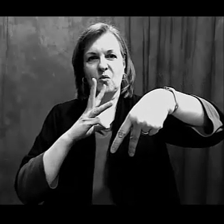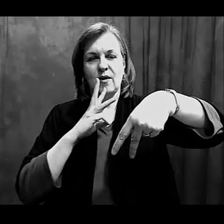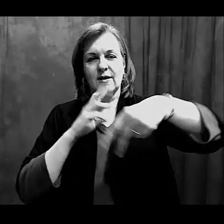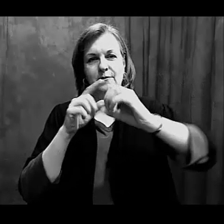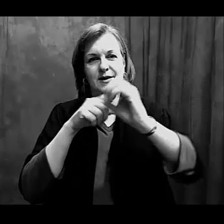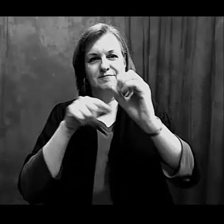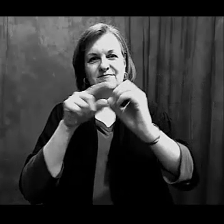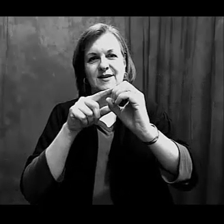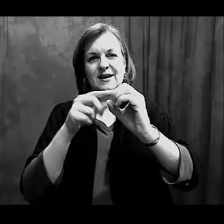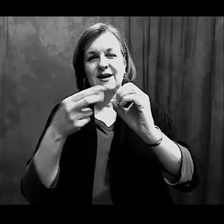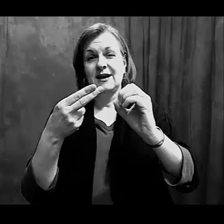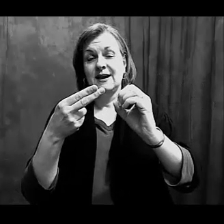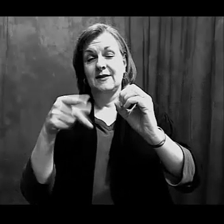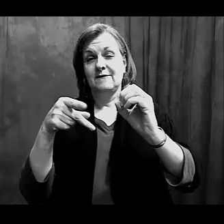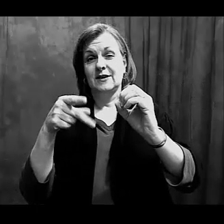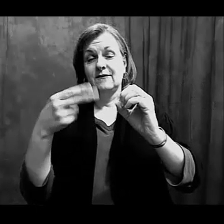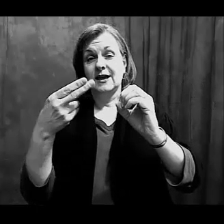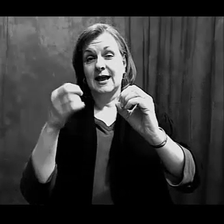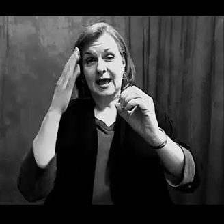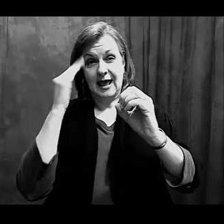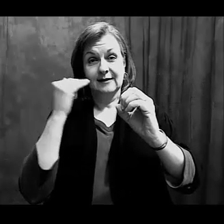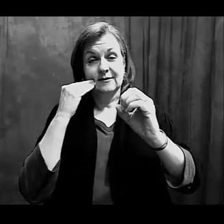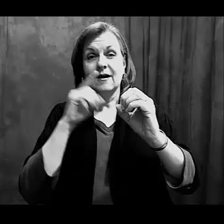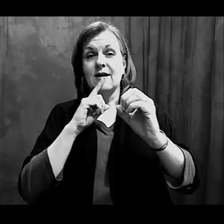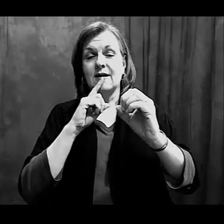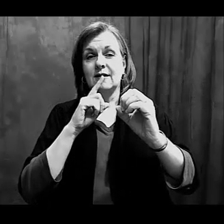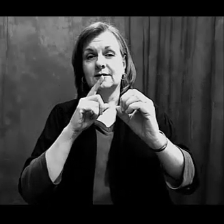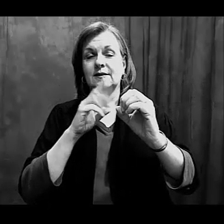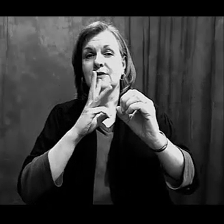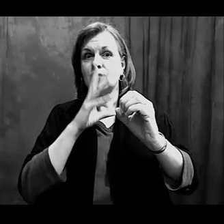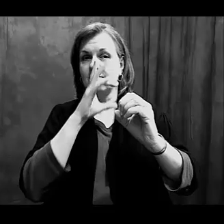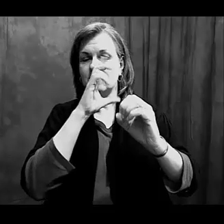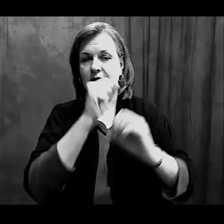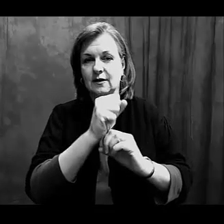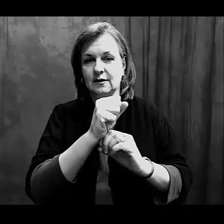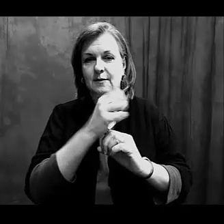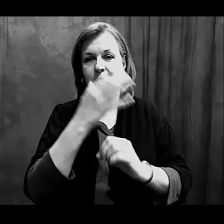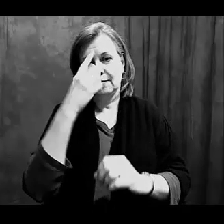but the phosphate heads are actually gonna be hydrophilic because its PO4 minus [PO4-]